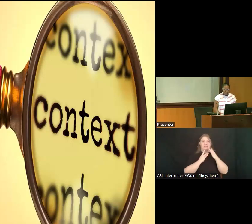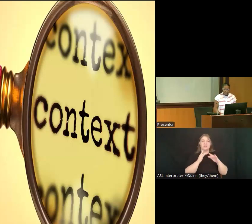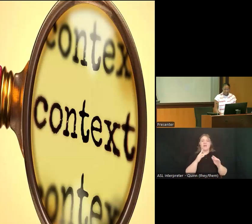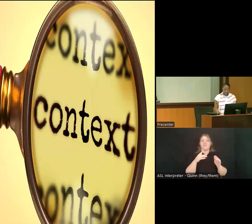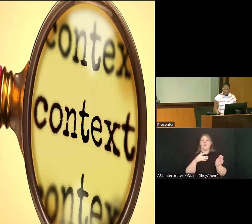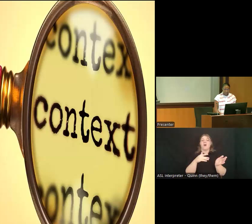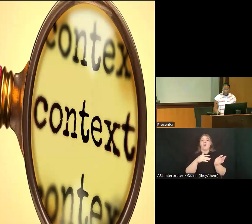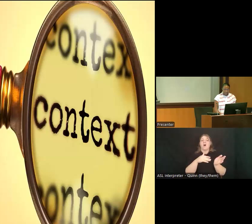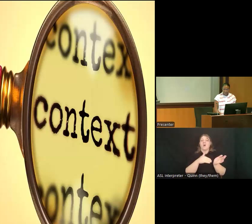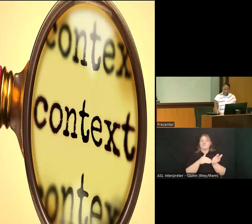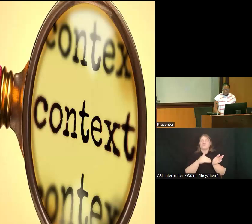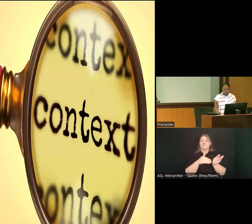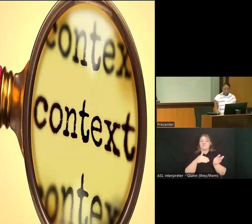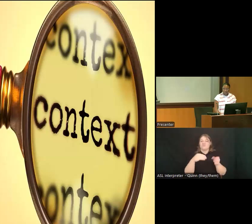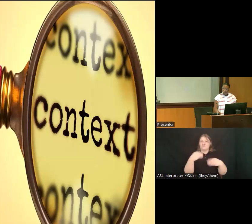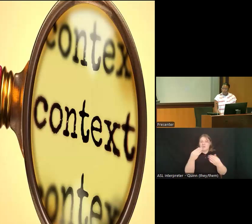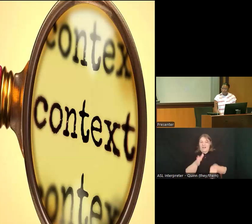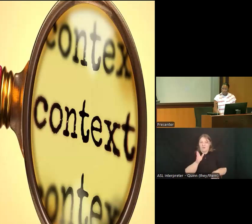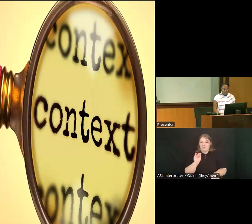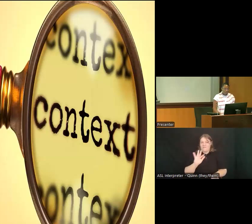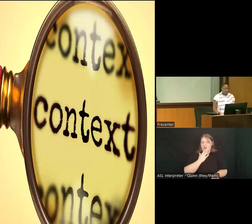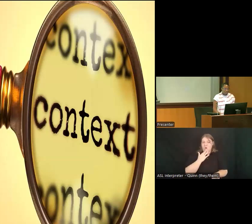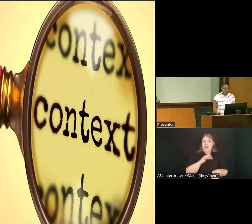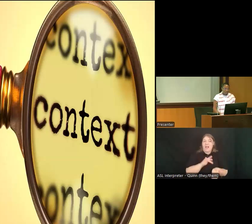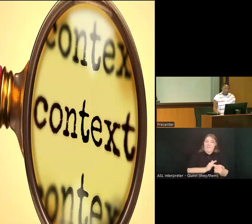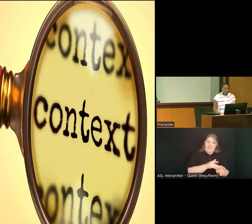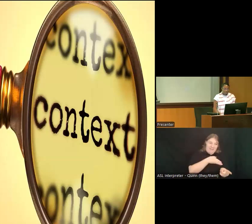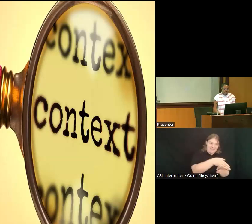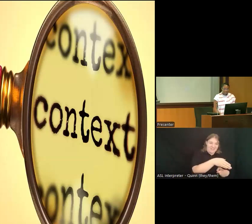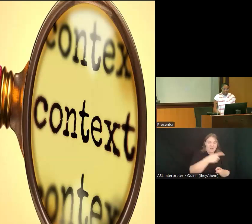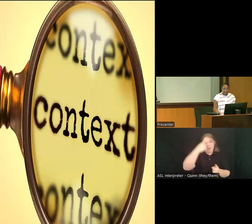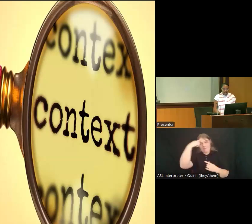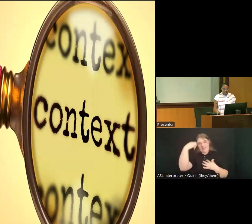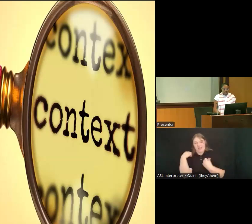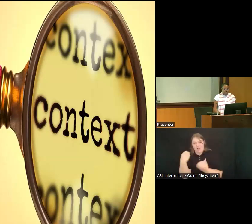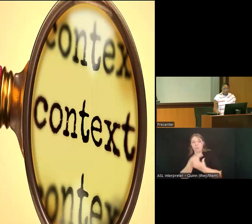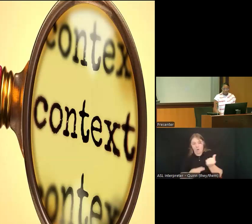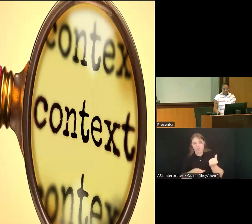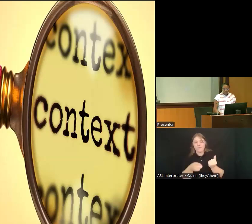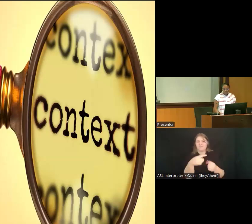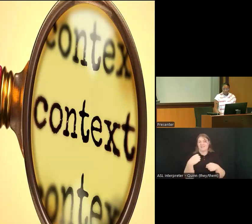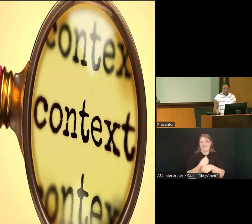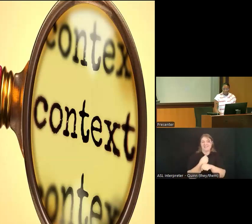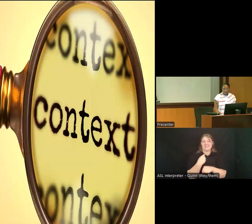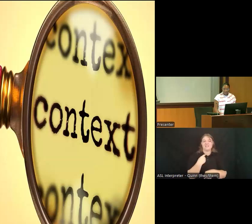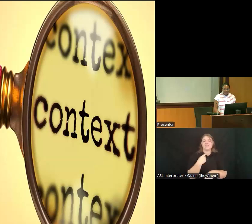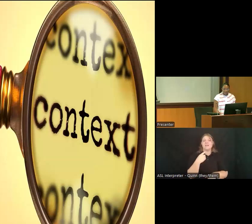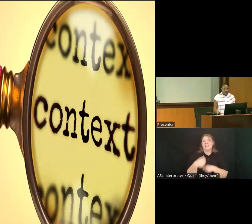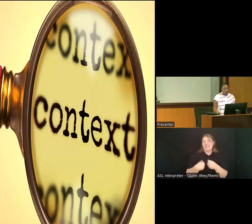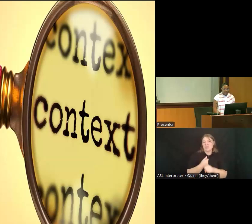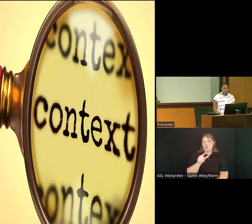um and that is the same as for mental health so some statistics here as of 2023 about 75% of